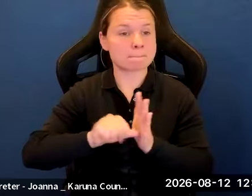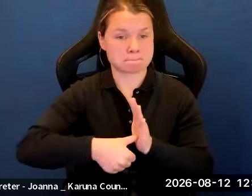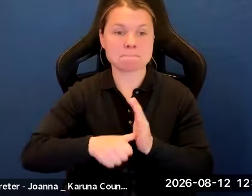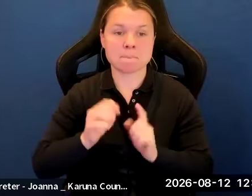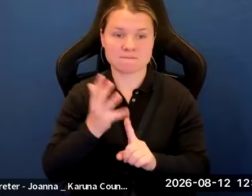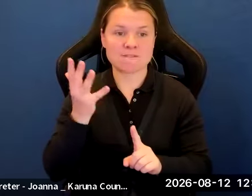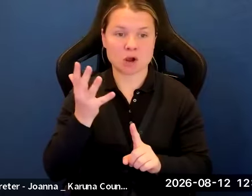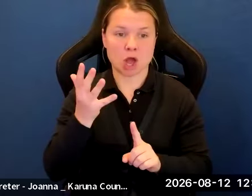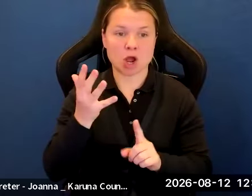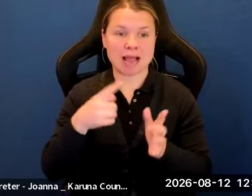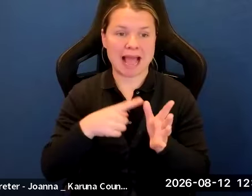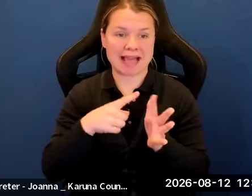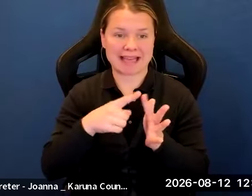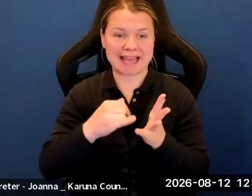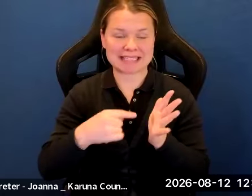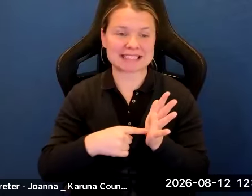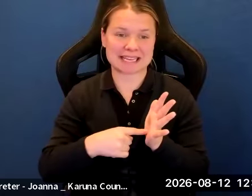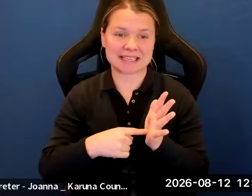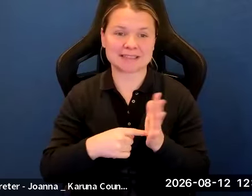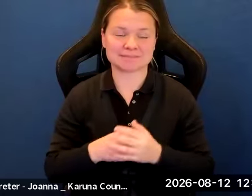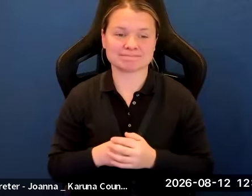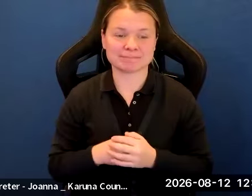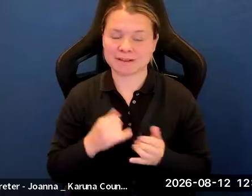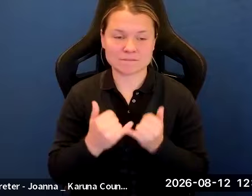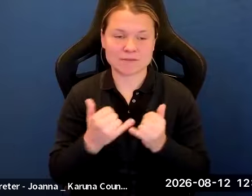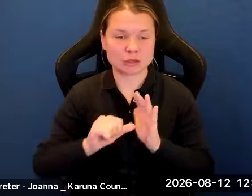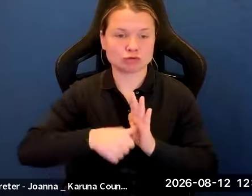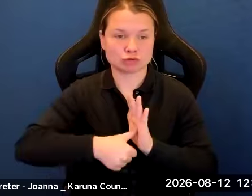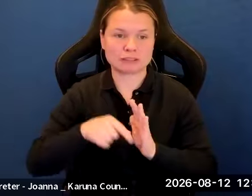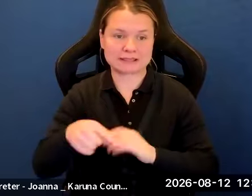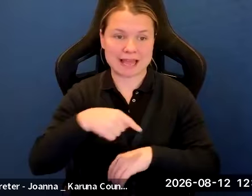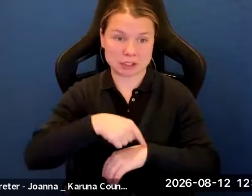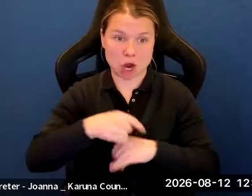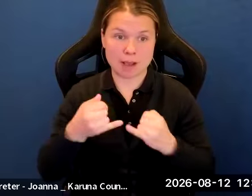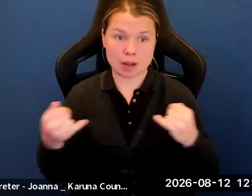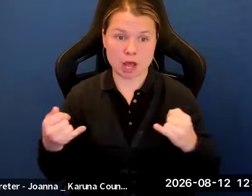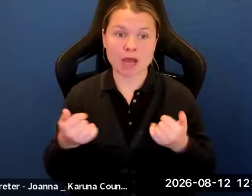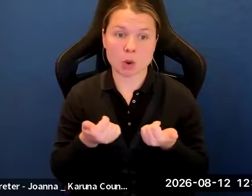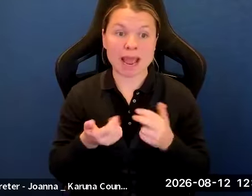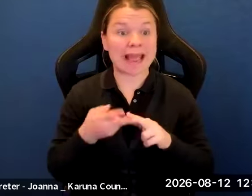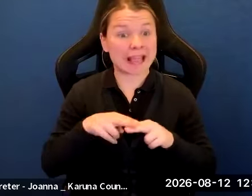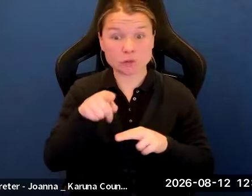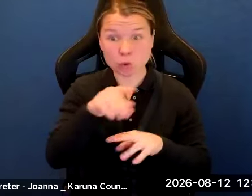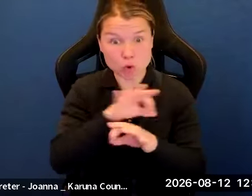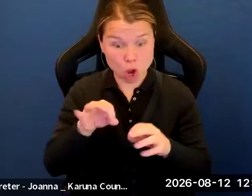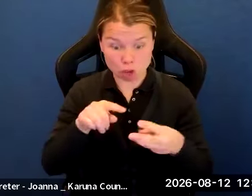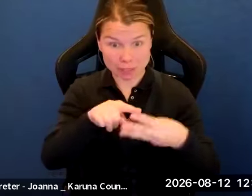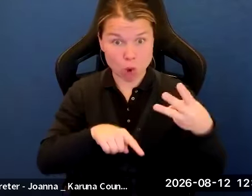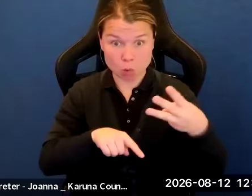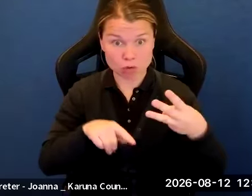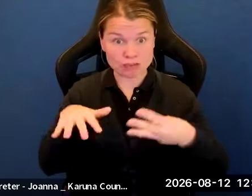is strict. The form will actually close. It's scheduled to close at that time. And that deadline is strict. So